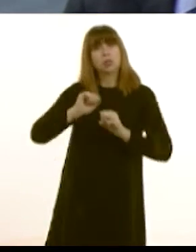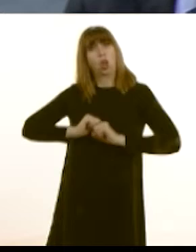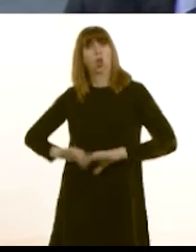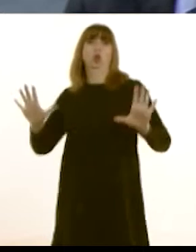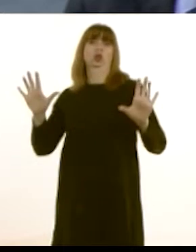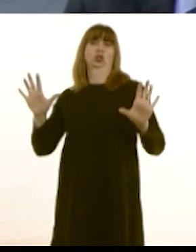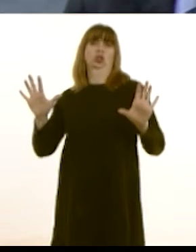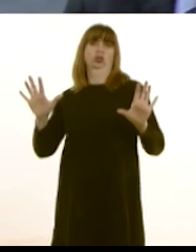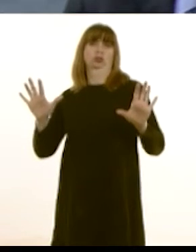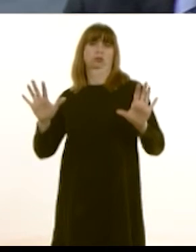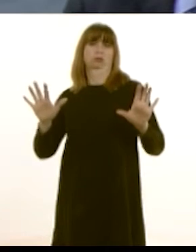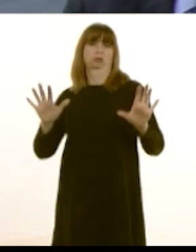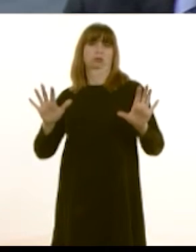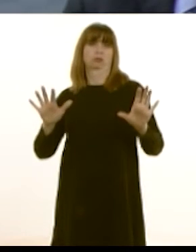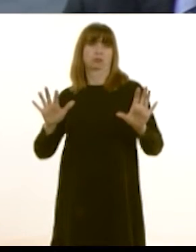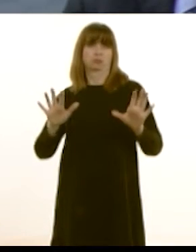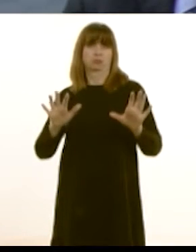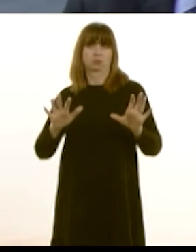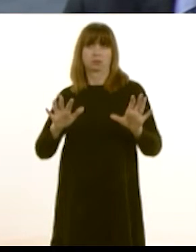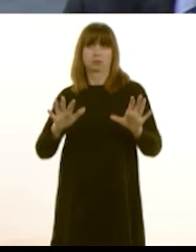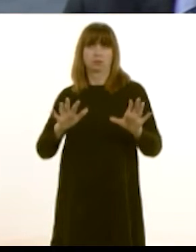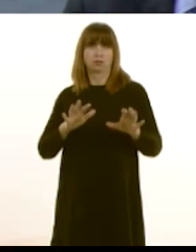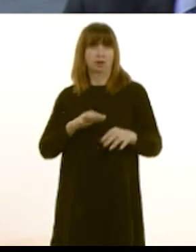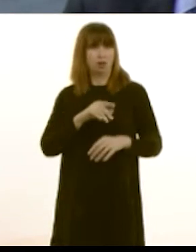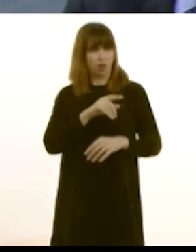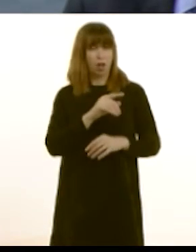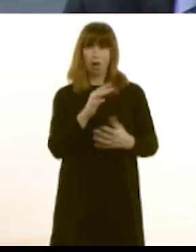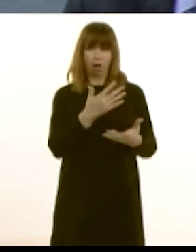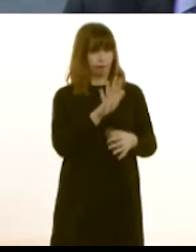Four yearsóhalf the time a child will spend in primary school.